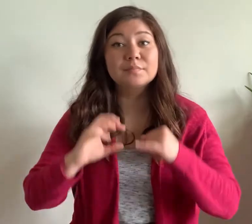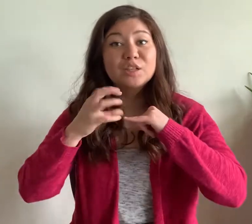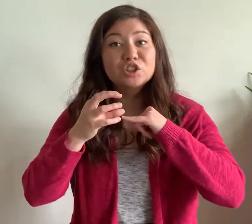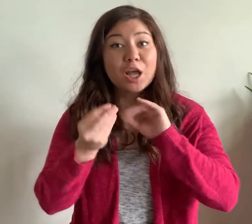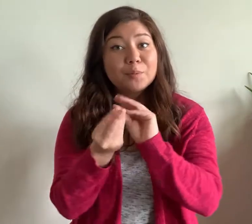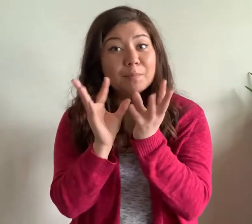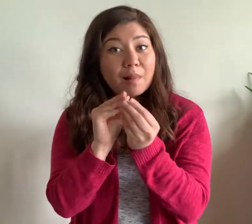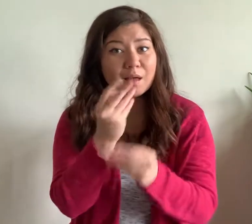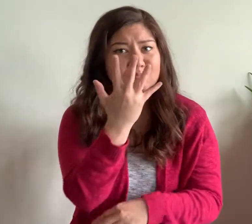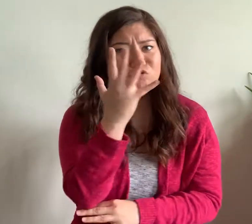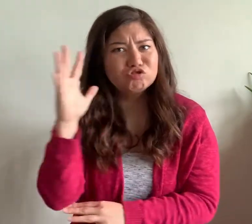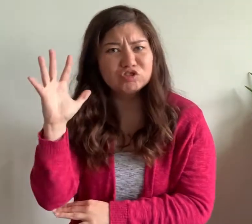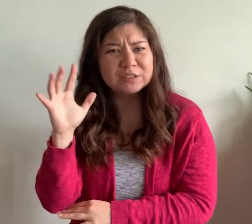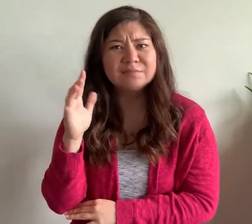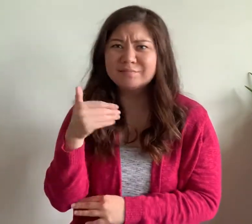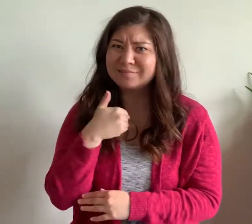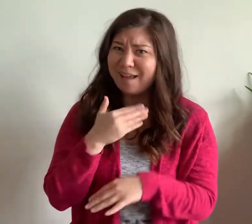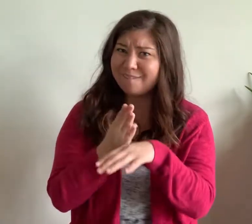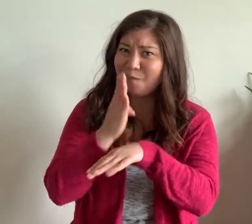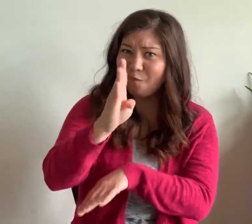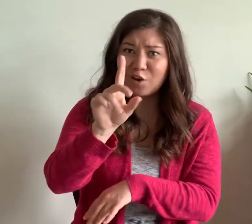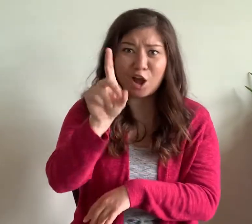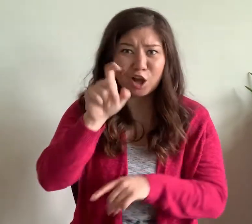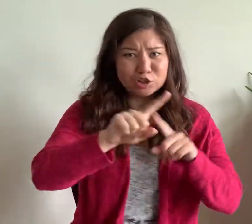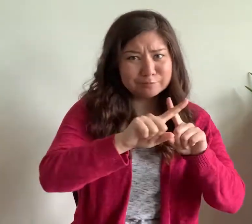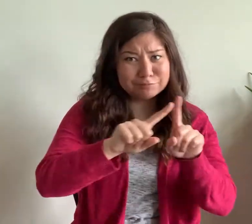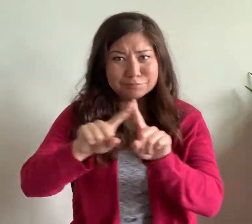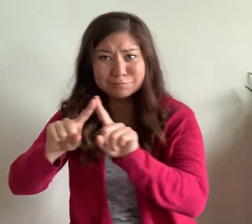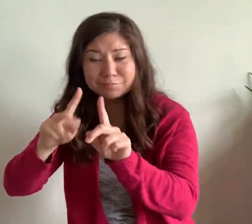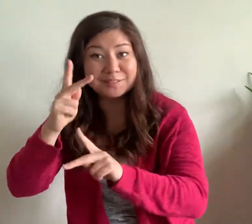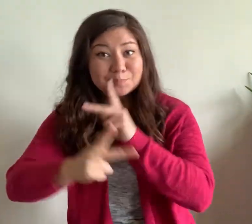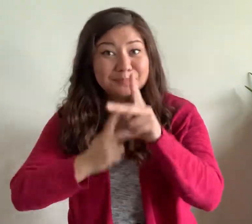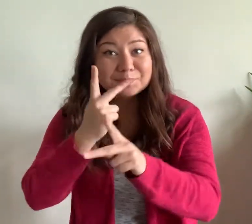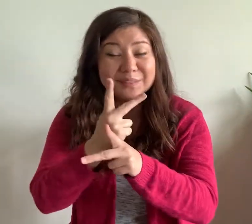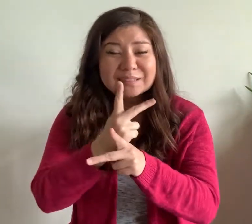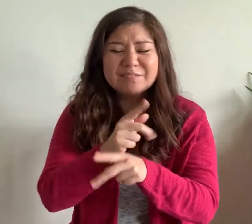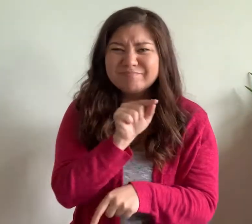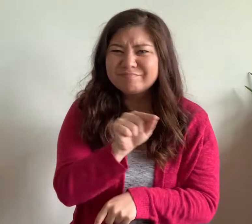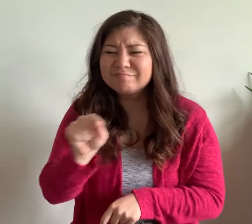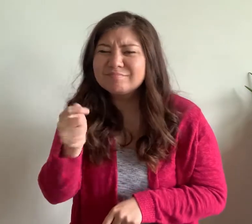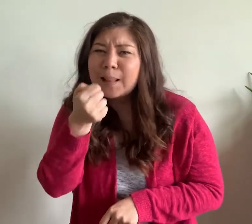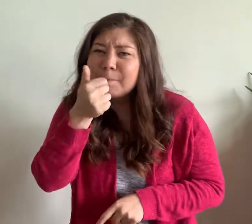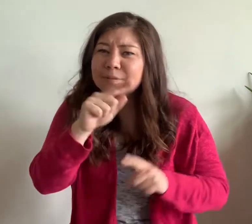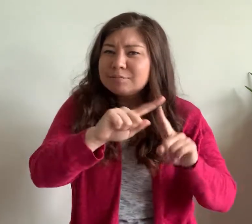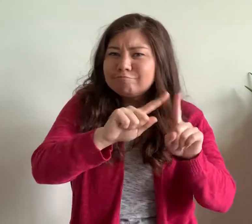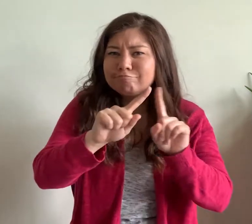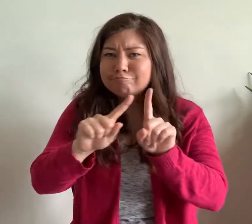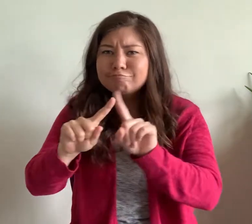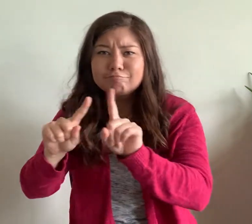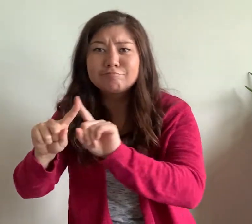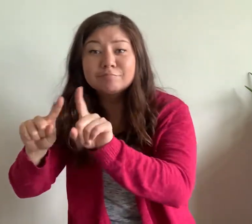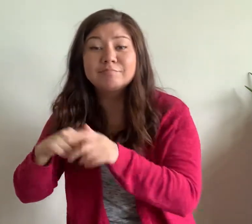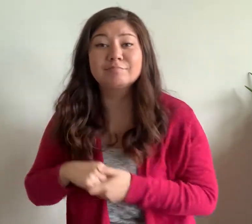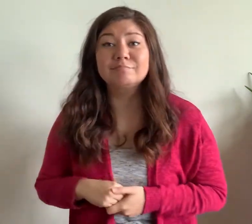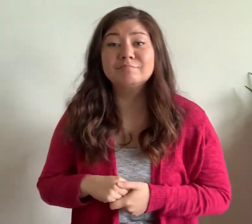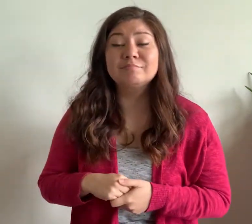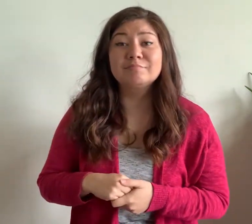There are over 100 varieties of cherry trees and each one is slightly different.